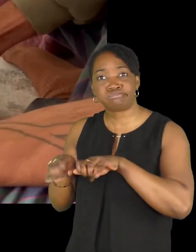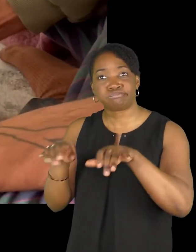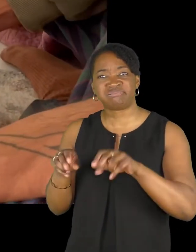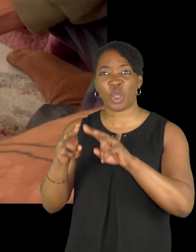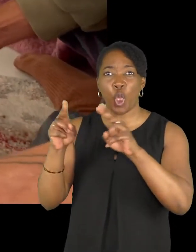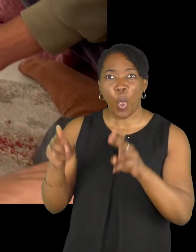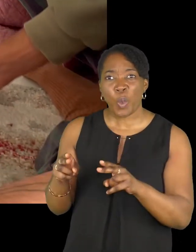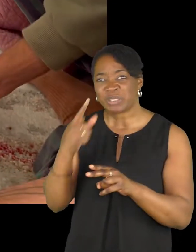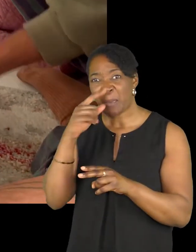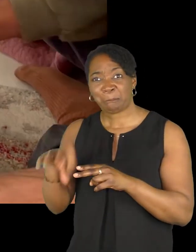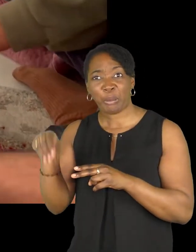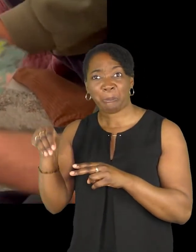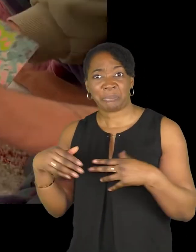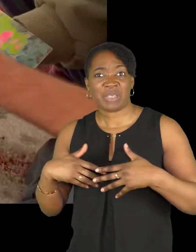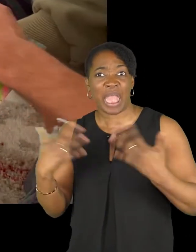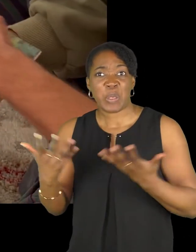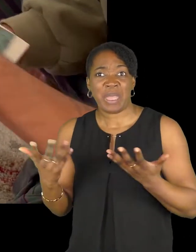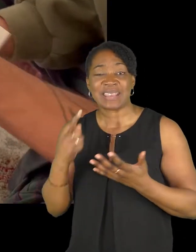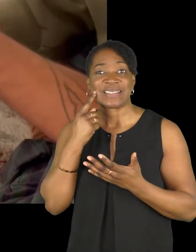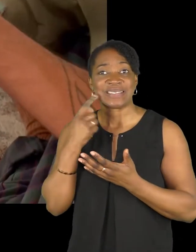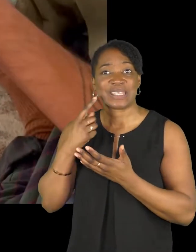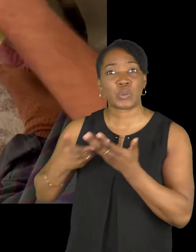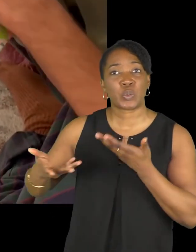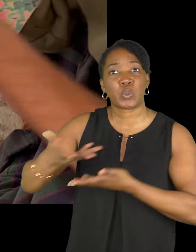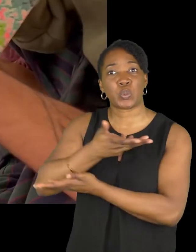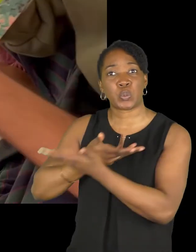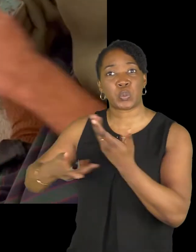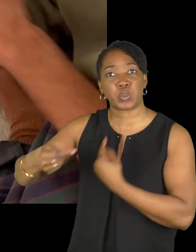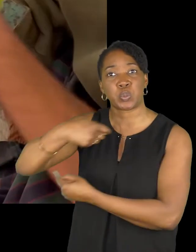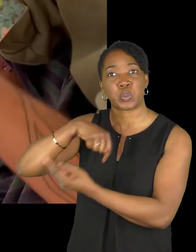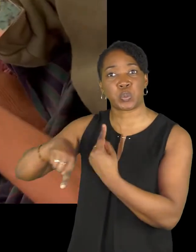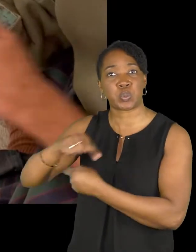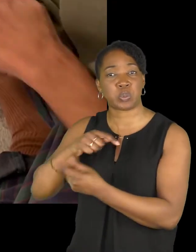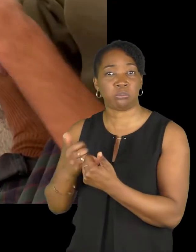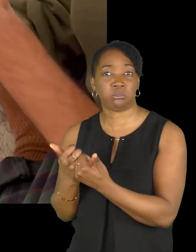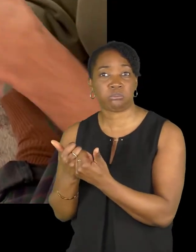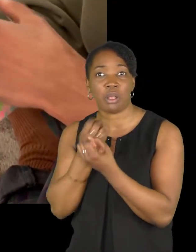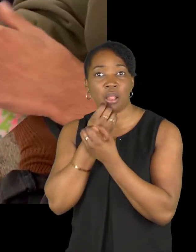You know, you can pick this up and it can circulate, basically and I really like that. And